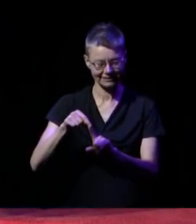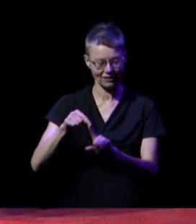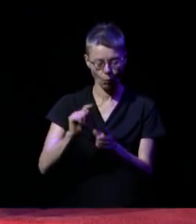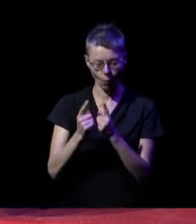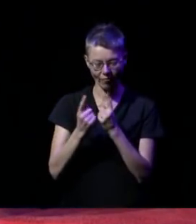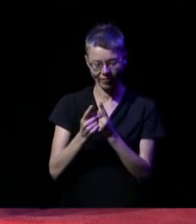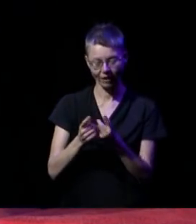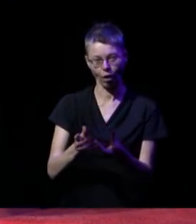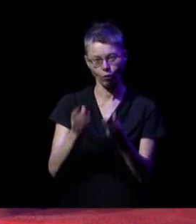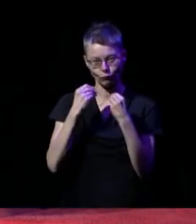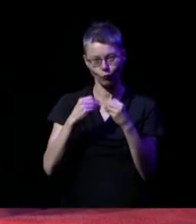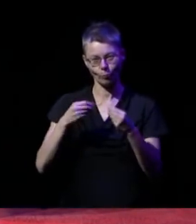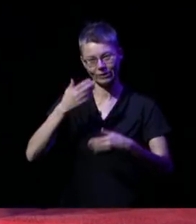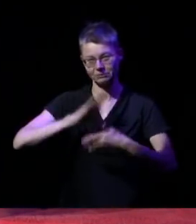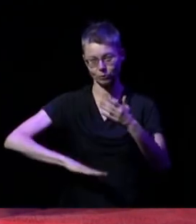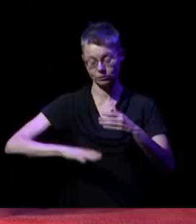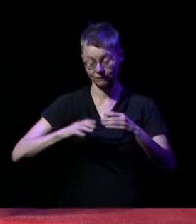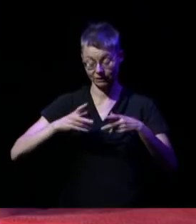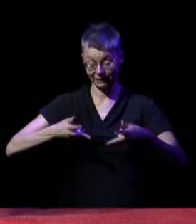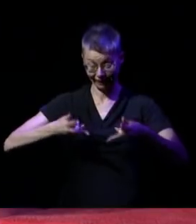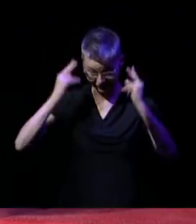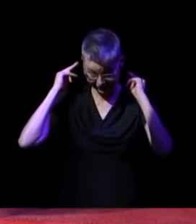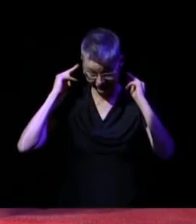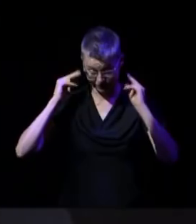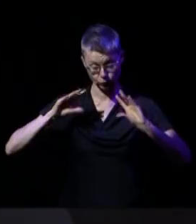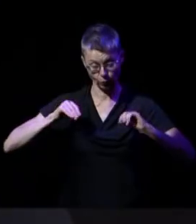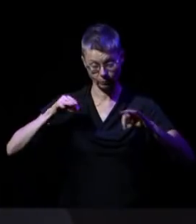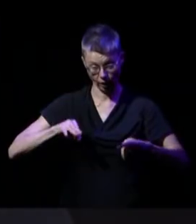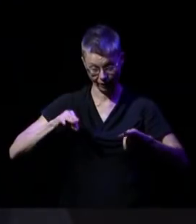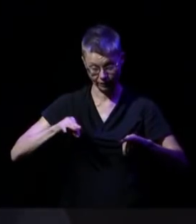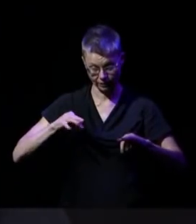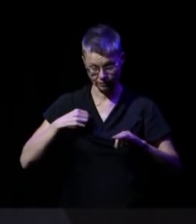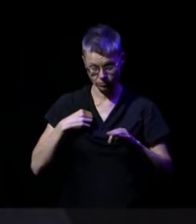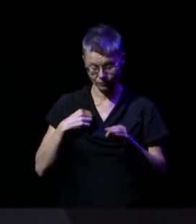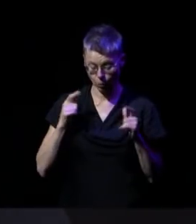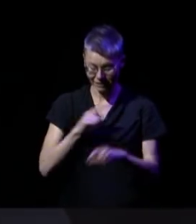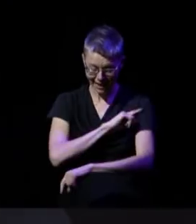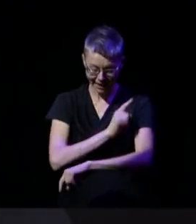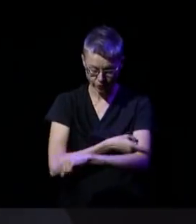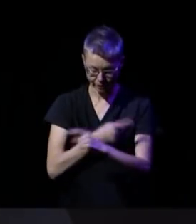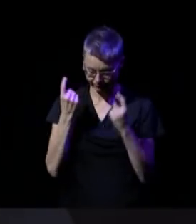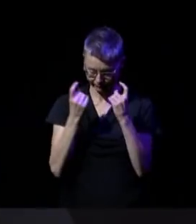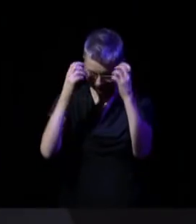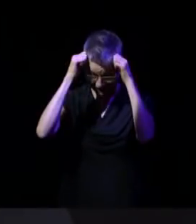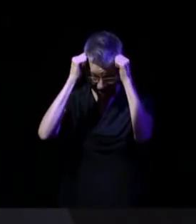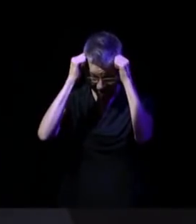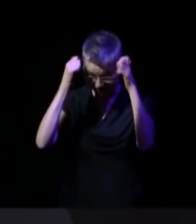from this experience is that I spent so much energy dealing with my hair that I, I mean, I know that, I don't know,